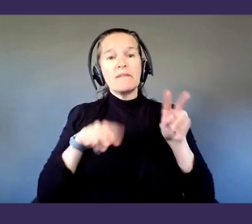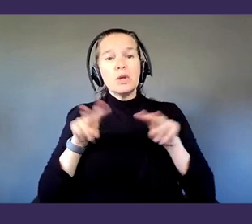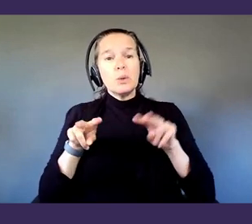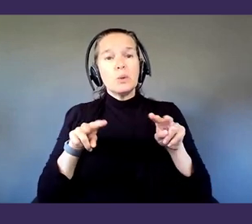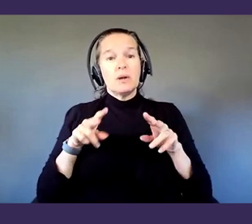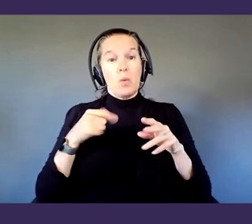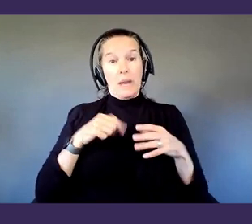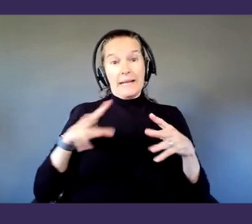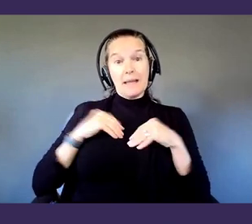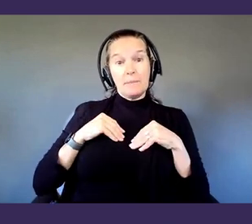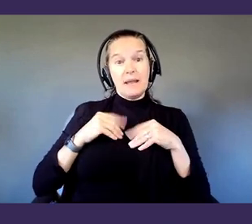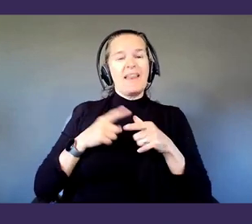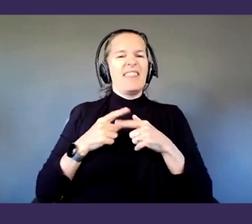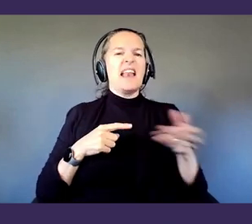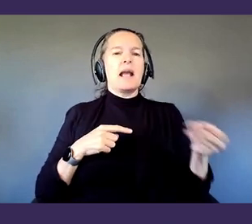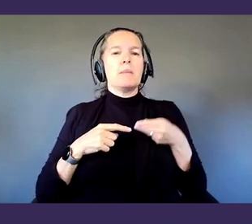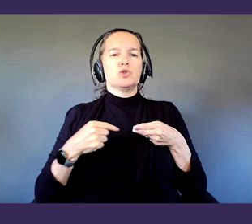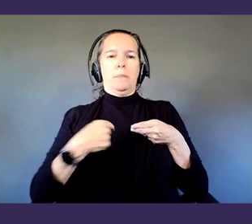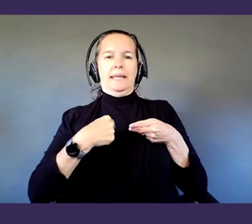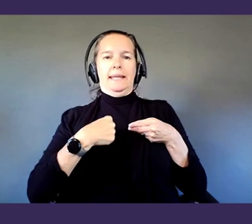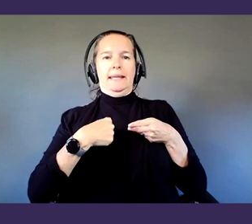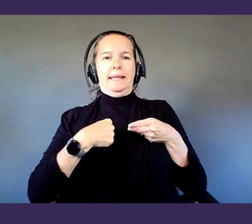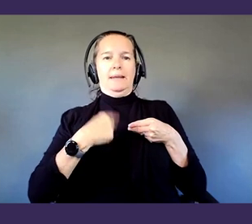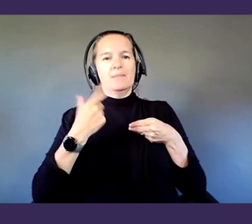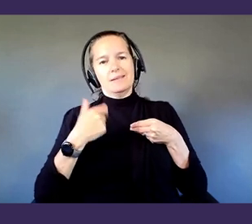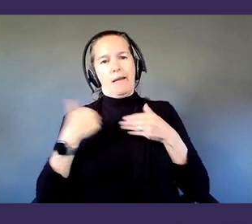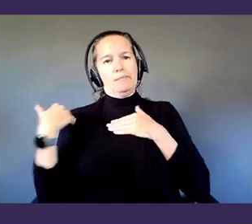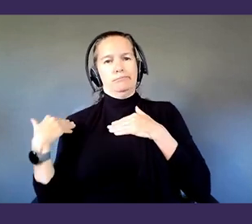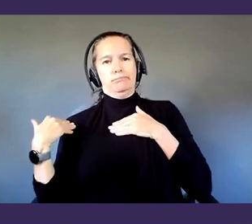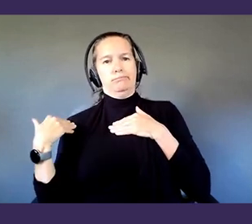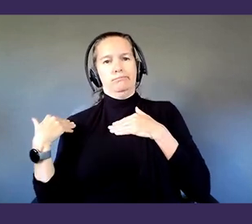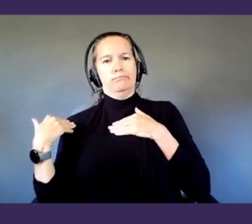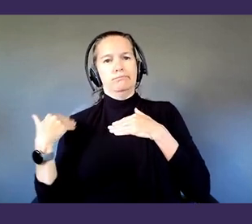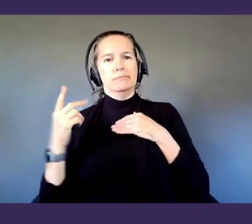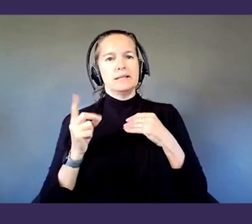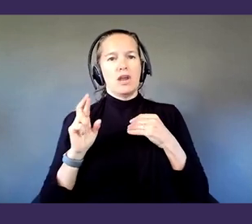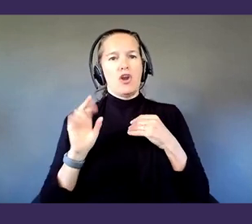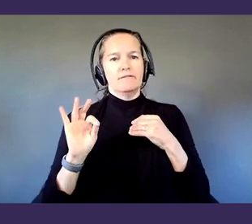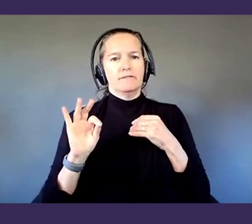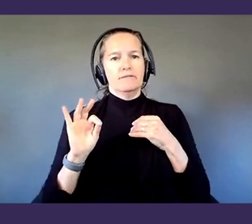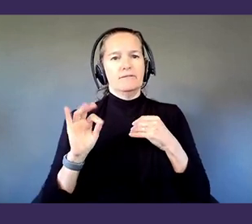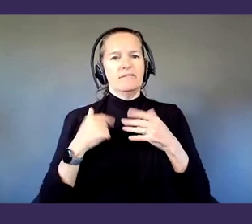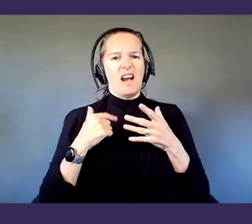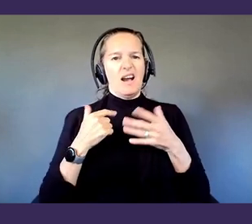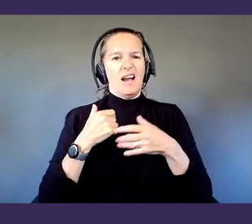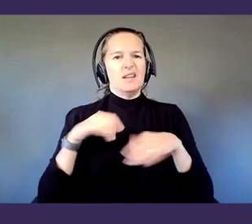because like I said, I'm the person at DRF who mainly does supported decision-making cases.